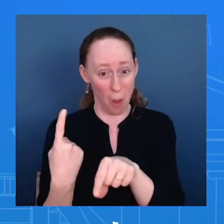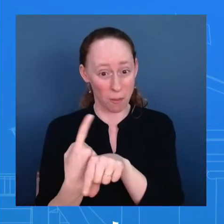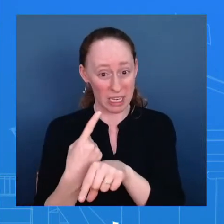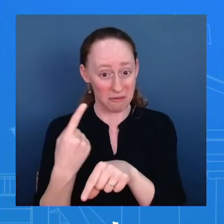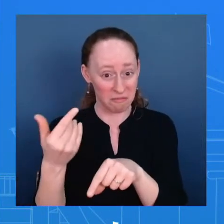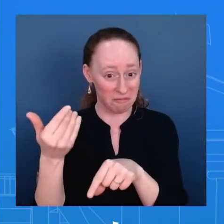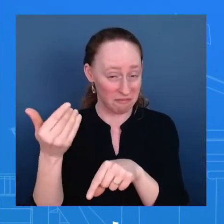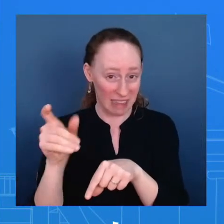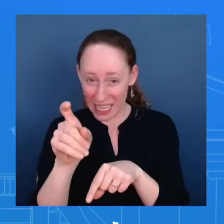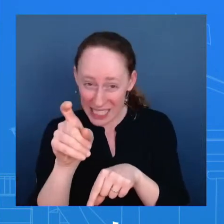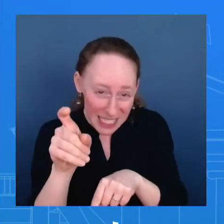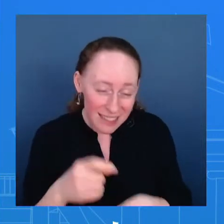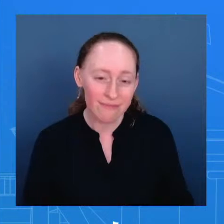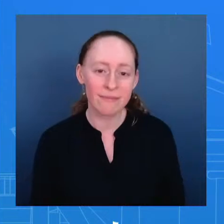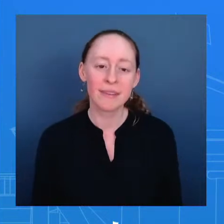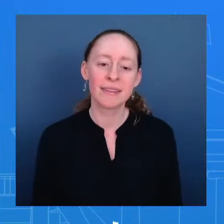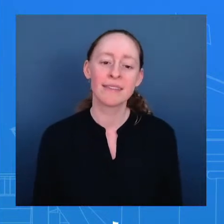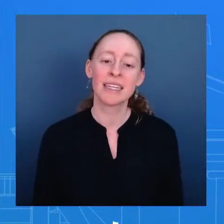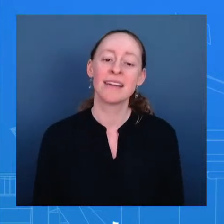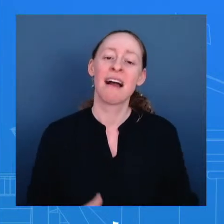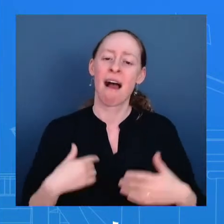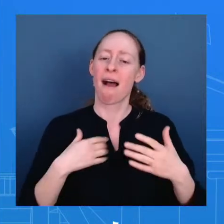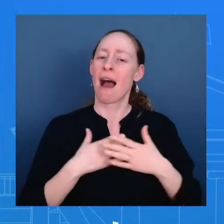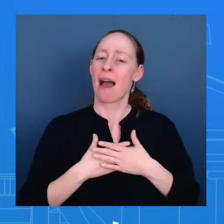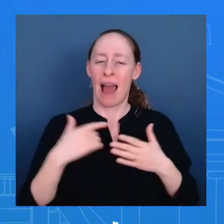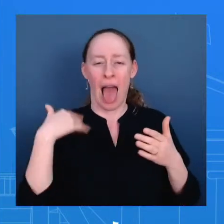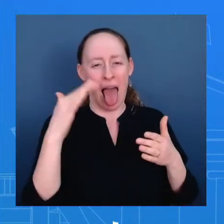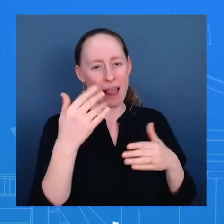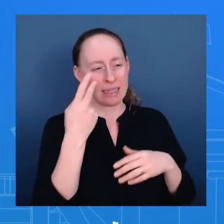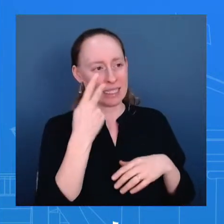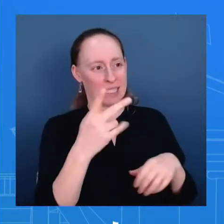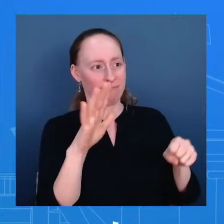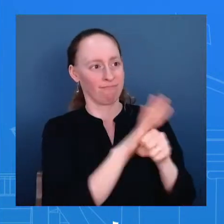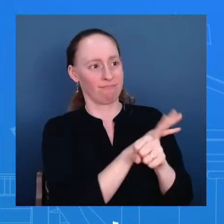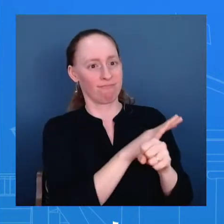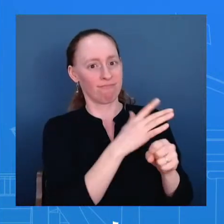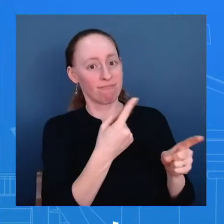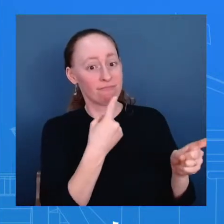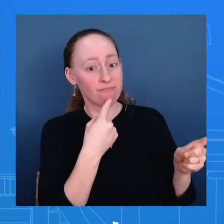I haven't heard this in context. I saw some reporting. So, I want to be super mindful.